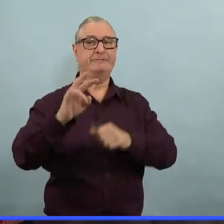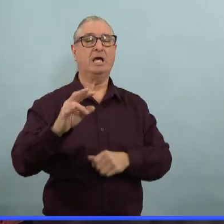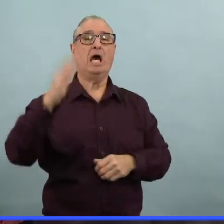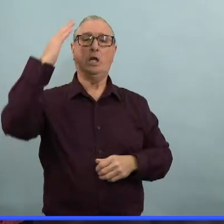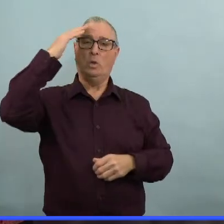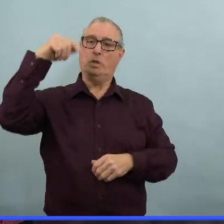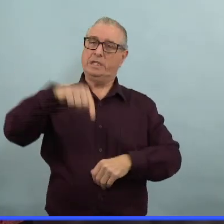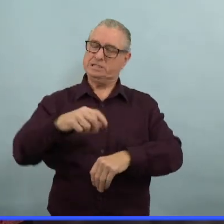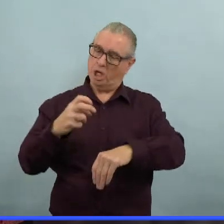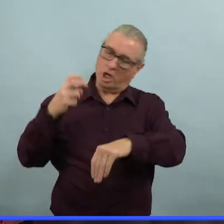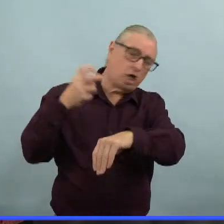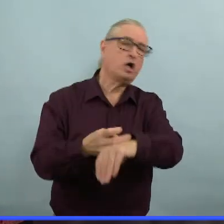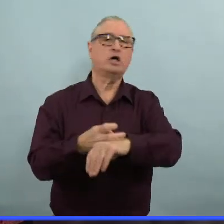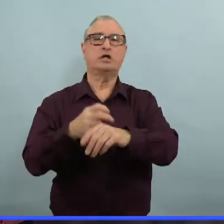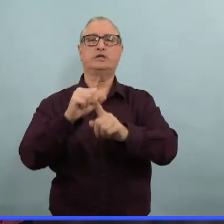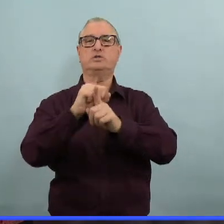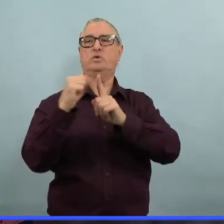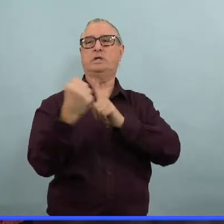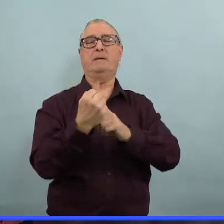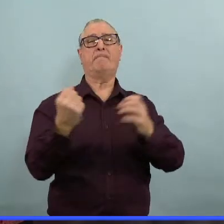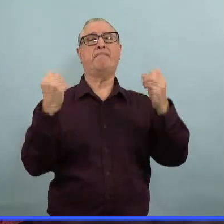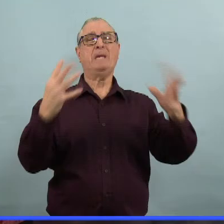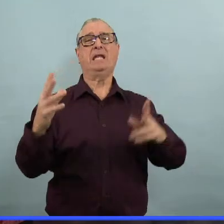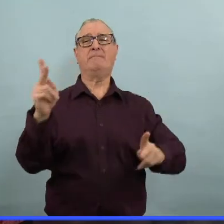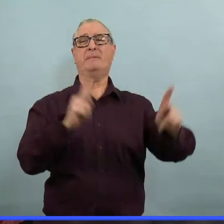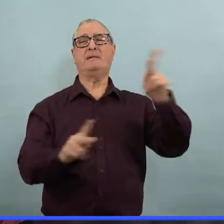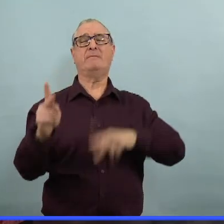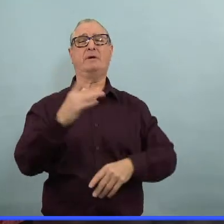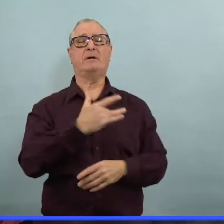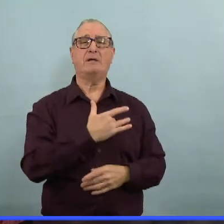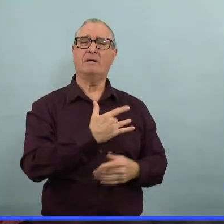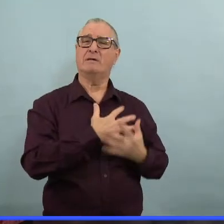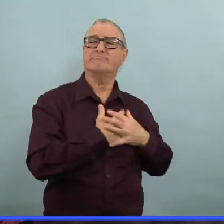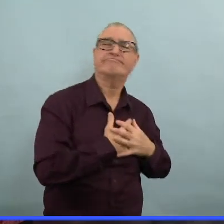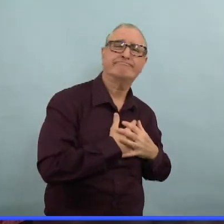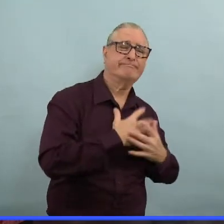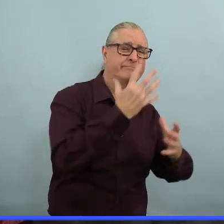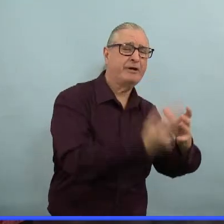of loved ones and and what i would say is as well to manitobans you know that